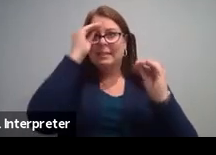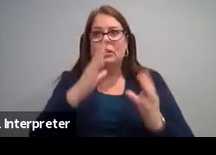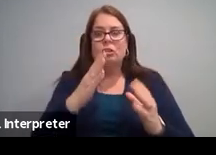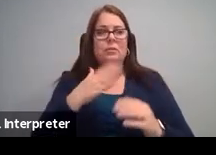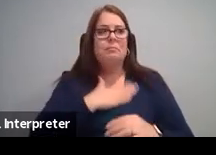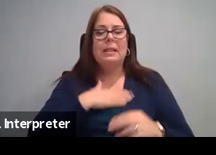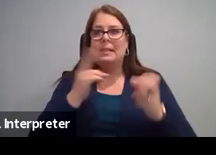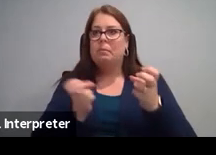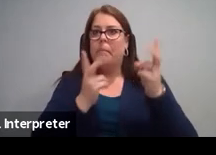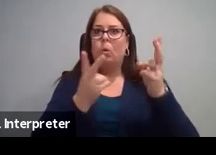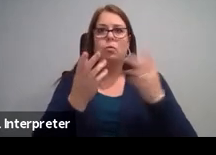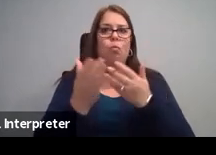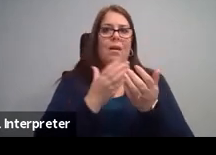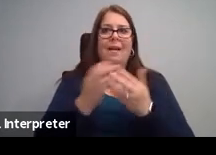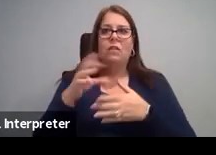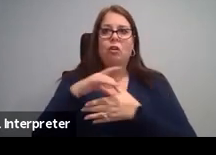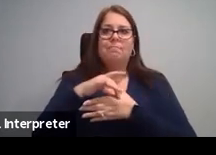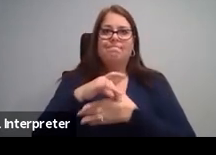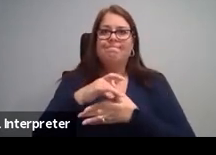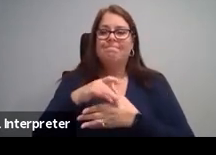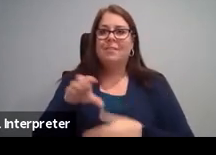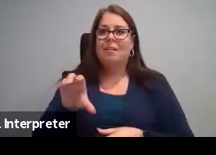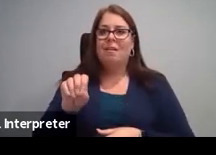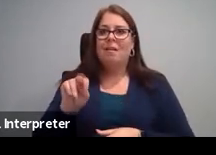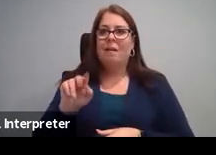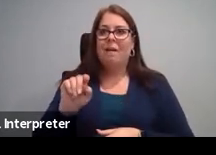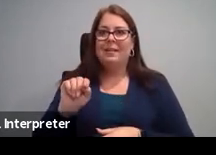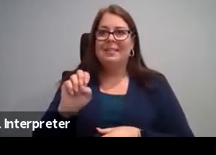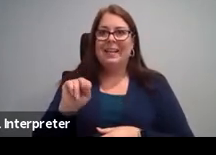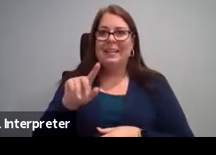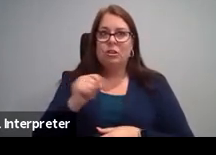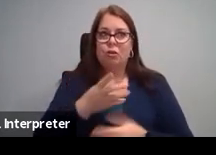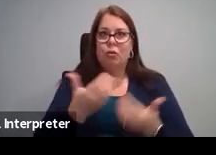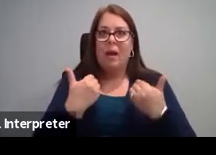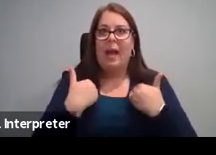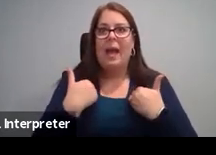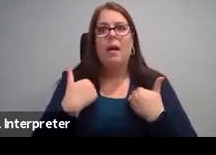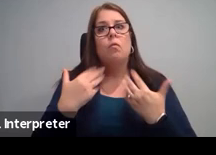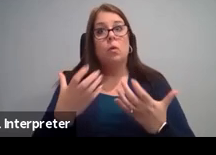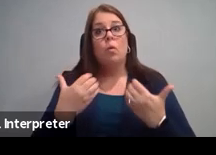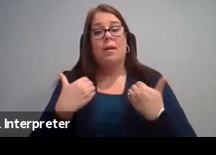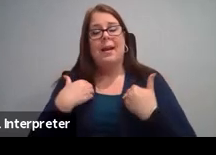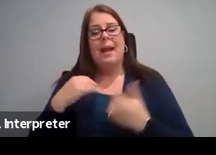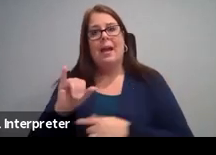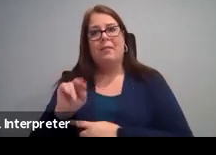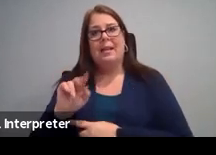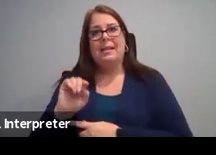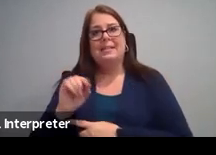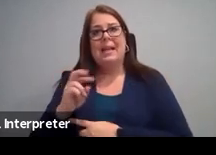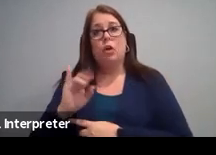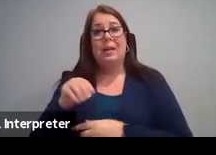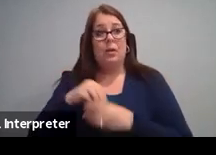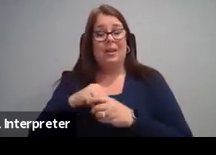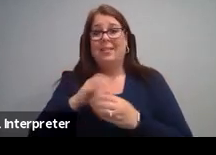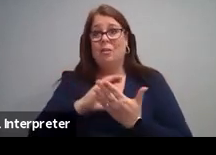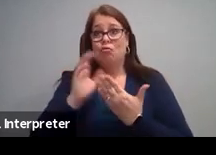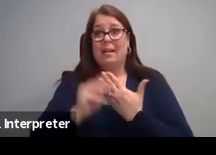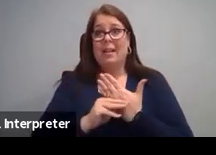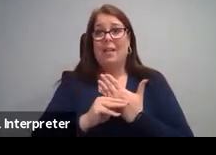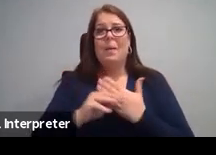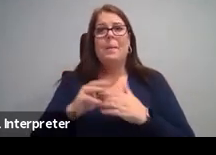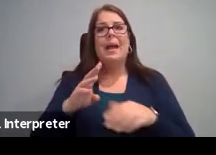Laurie Arnold: You know, coming at it from the perspective of wanting to have integrity, the curriculum and also some oversight, you know, this is very, it's very important to have CURRICULUM. IT'S vetted